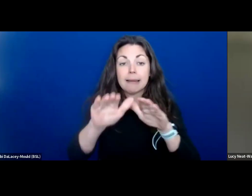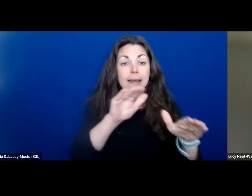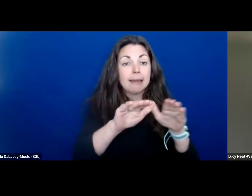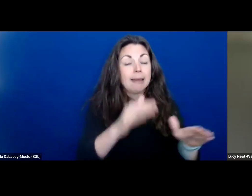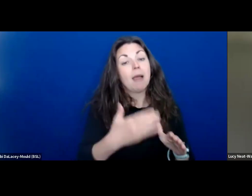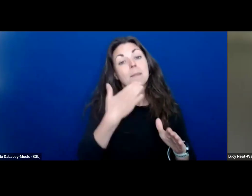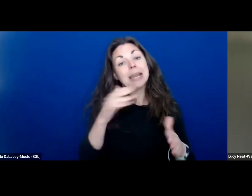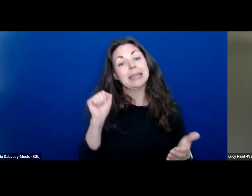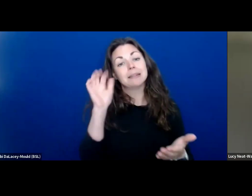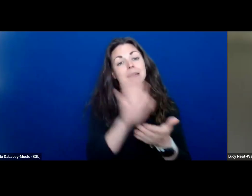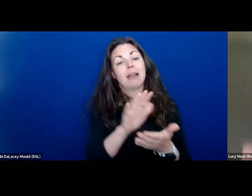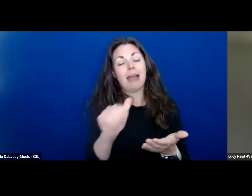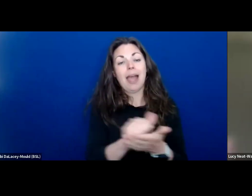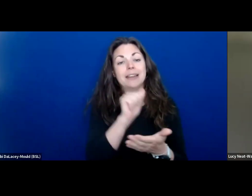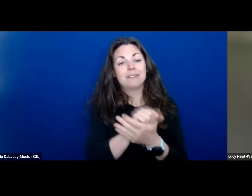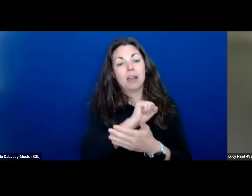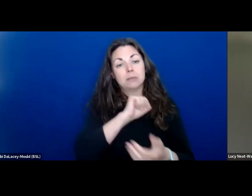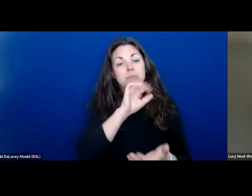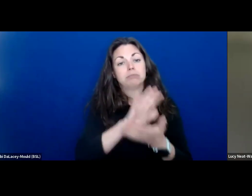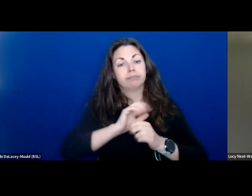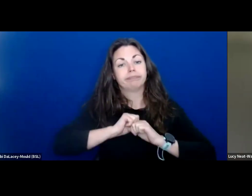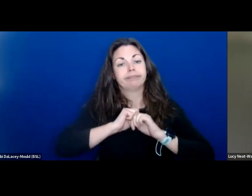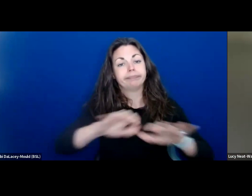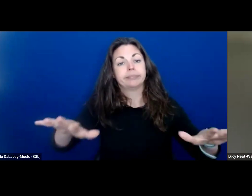entire university to all their distribution lists